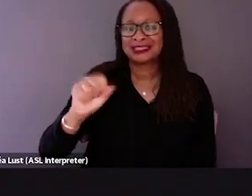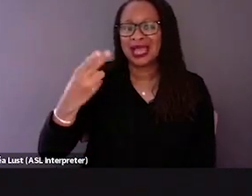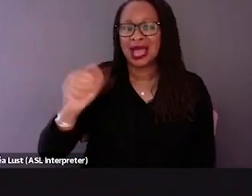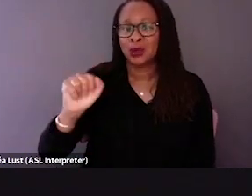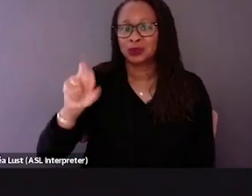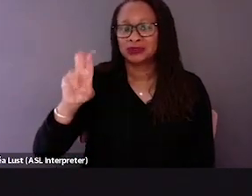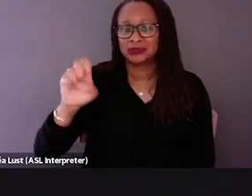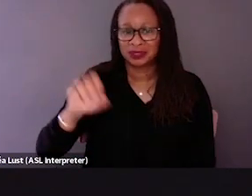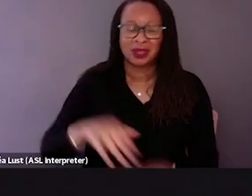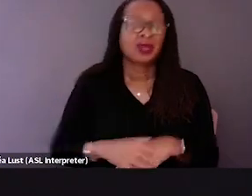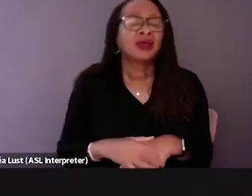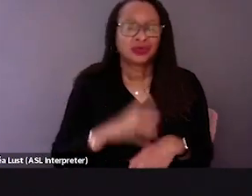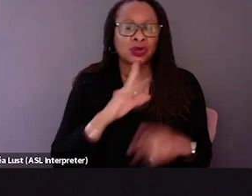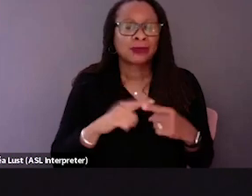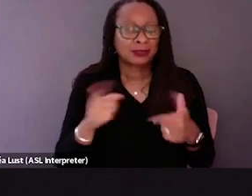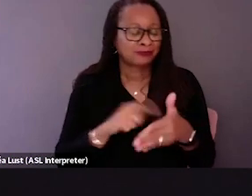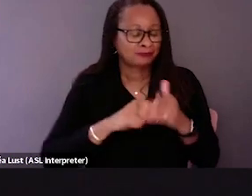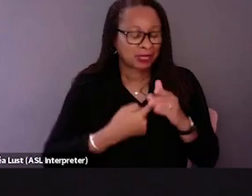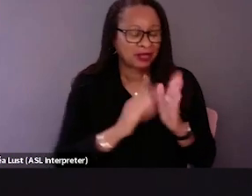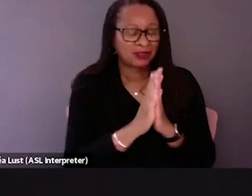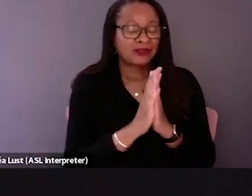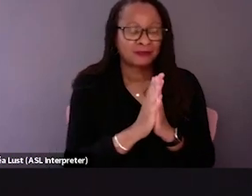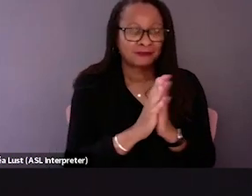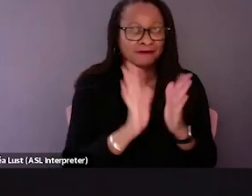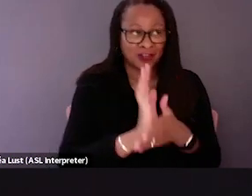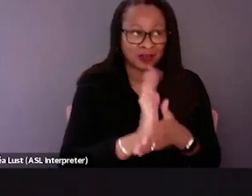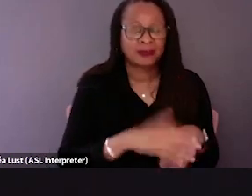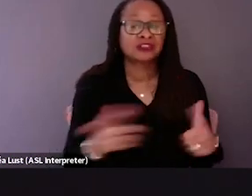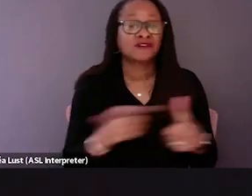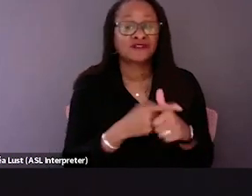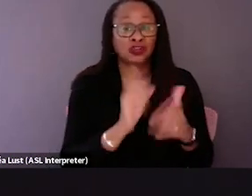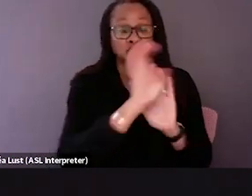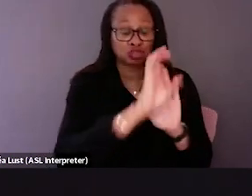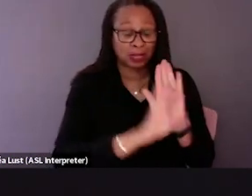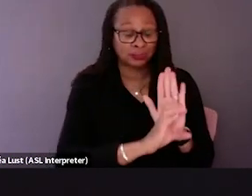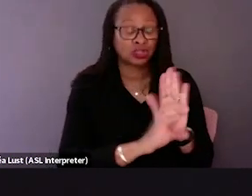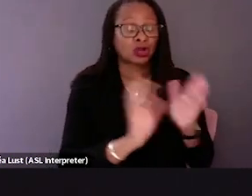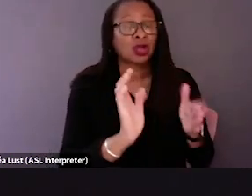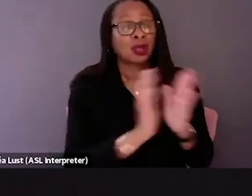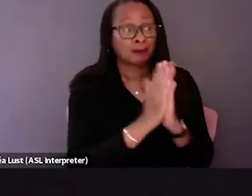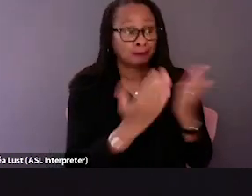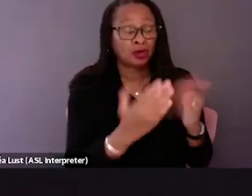It was the first chapter book that Judy sold that Dick Jackson edited and that Bradbury Press published,